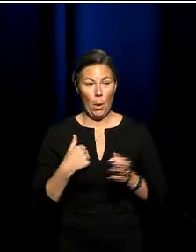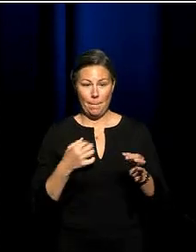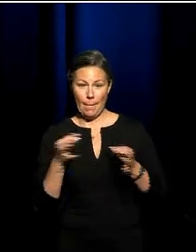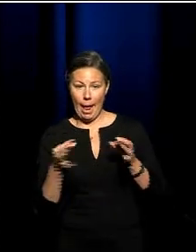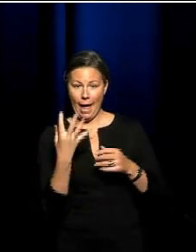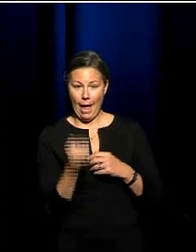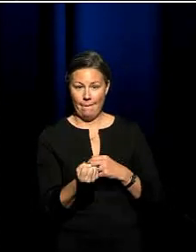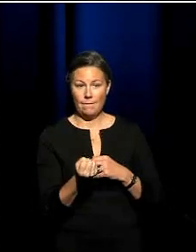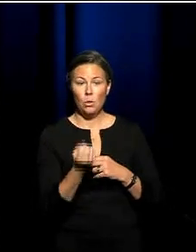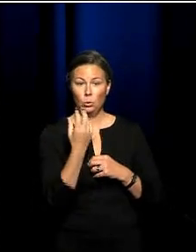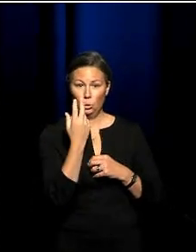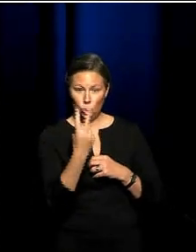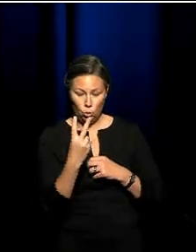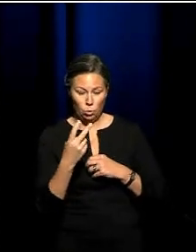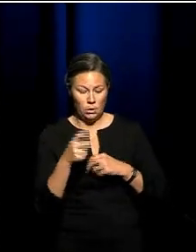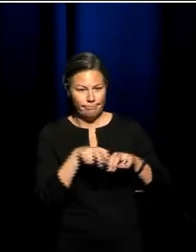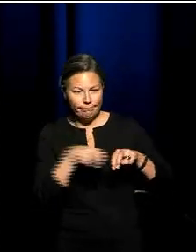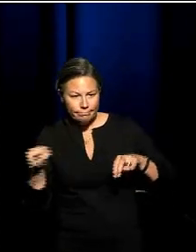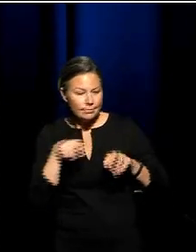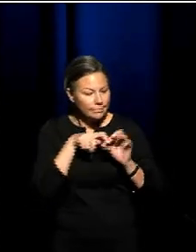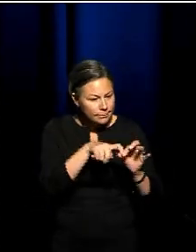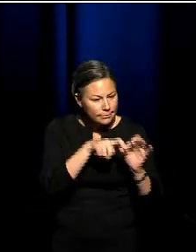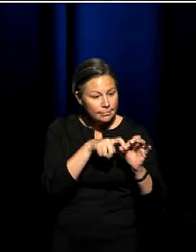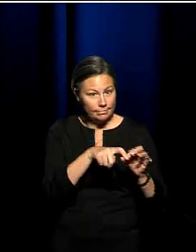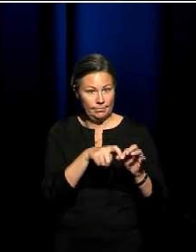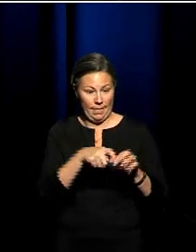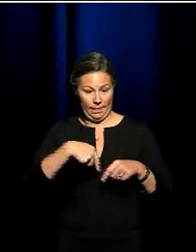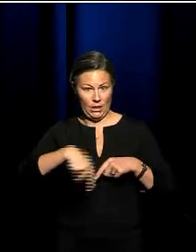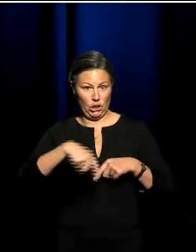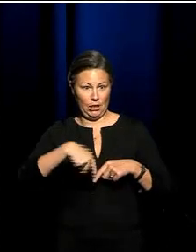the end of the year at this stage the Commission is focusing on the domains of